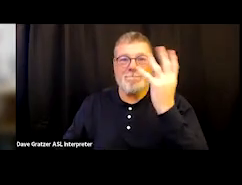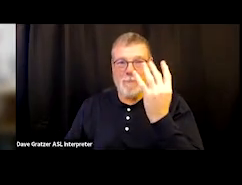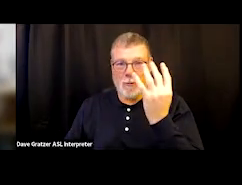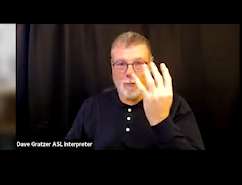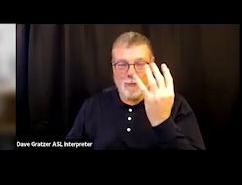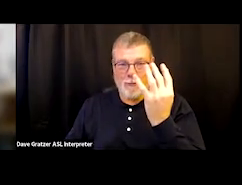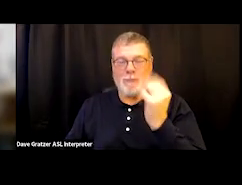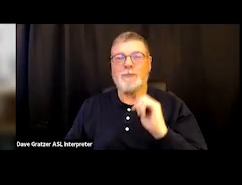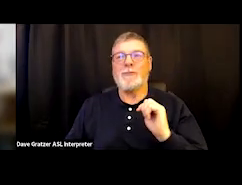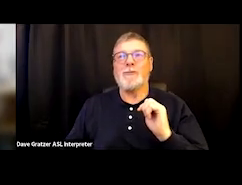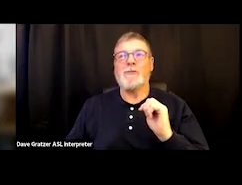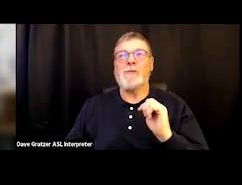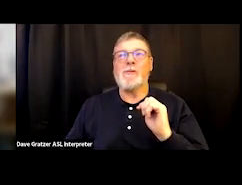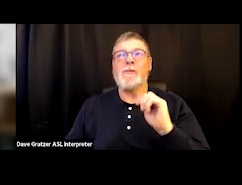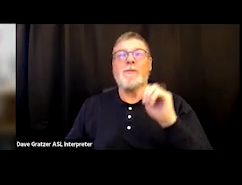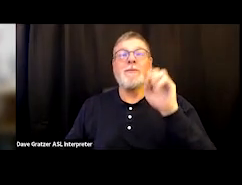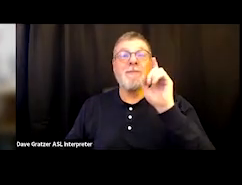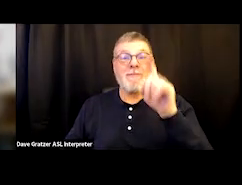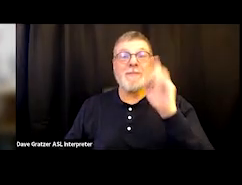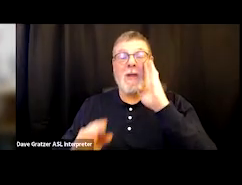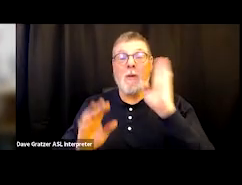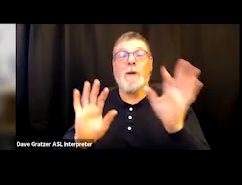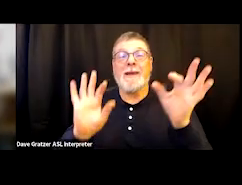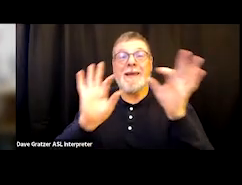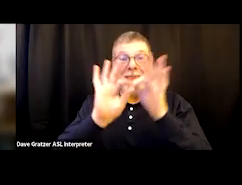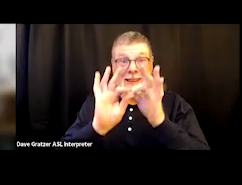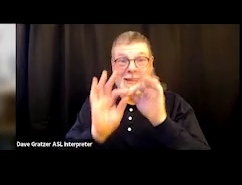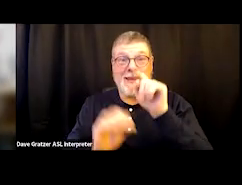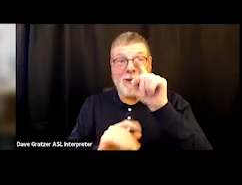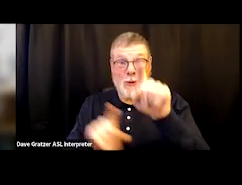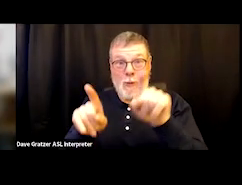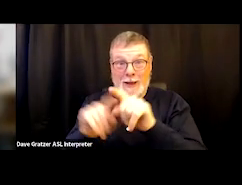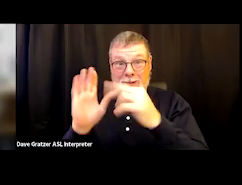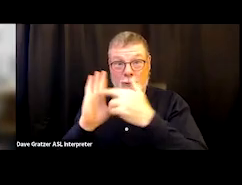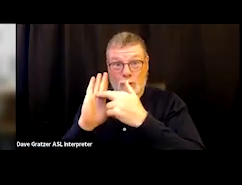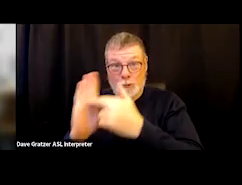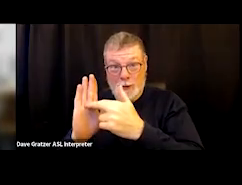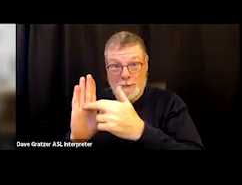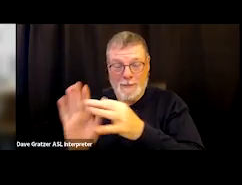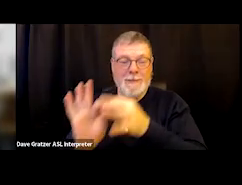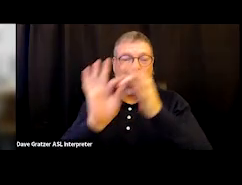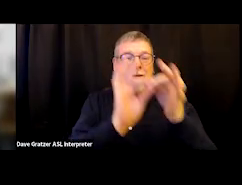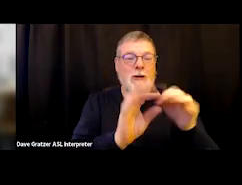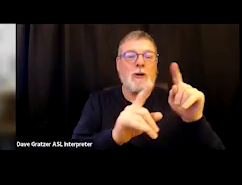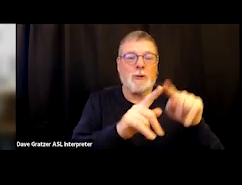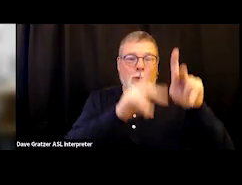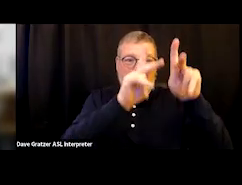So this will link you as the representative to the claimant's case